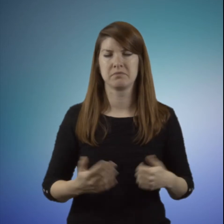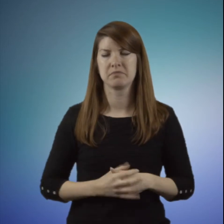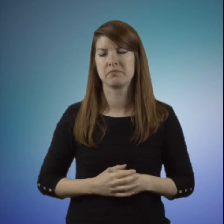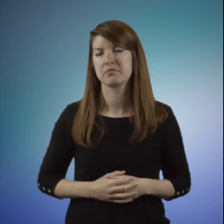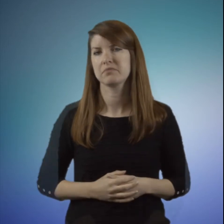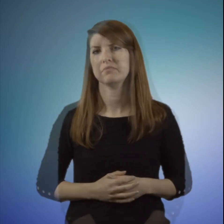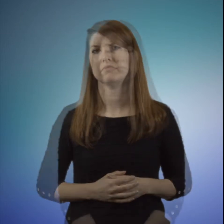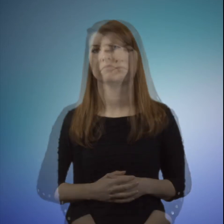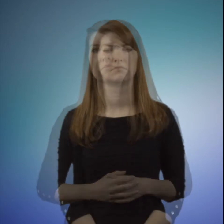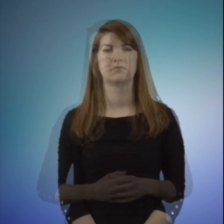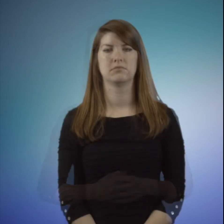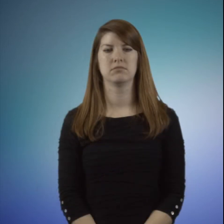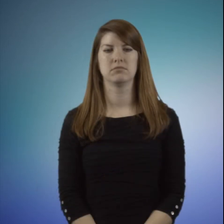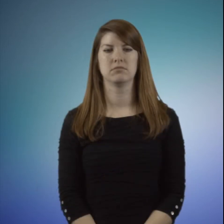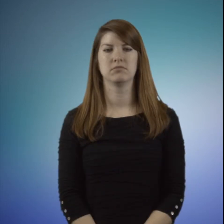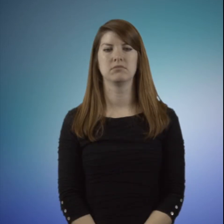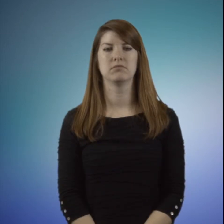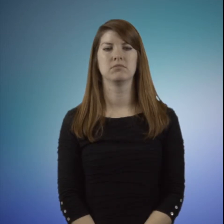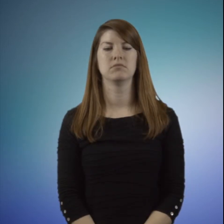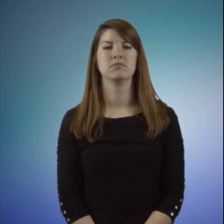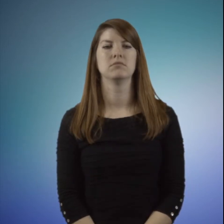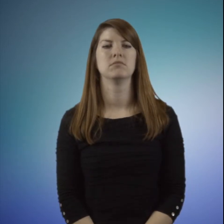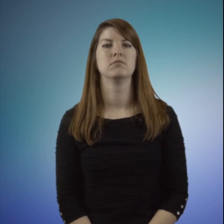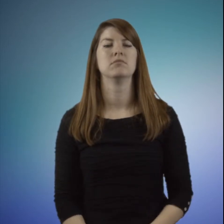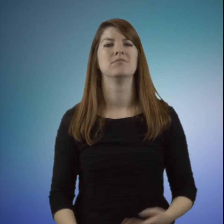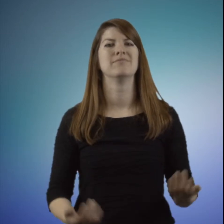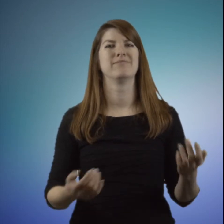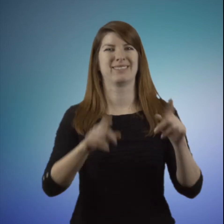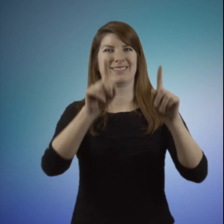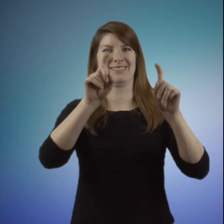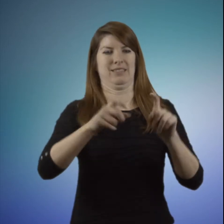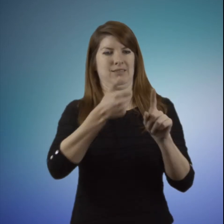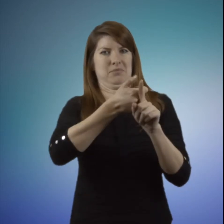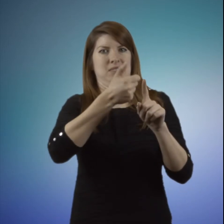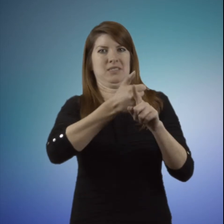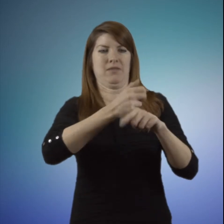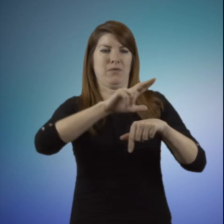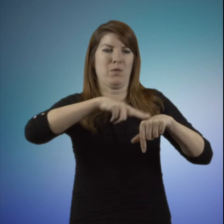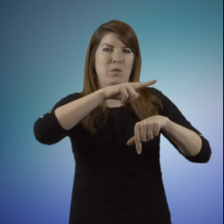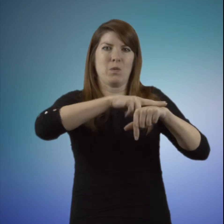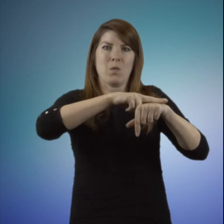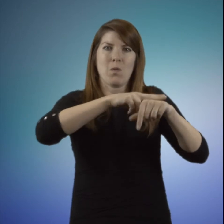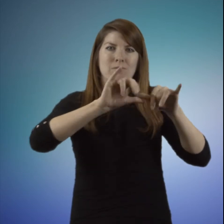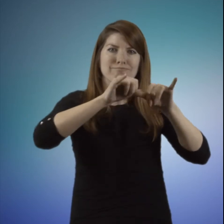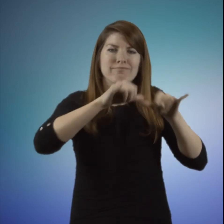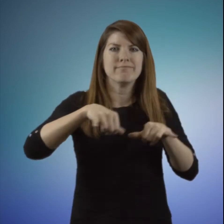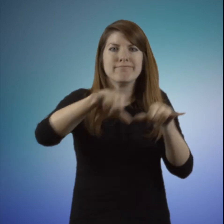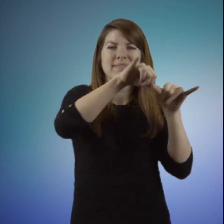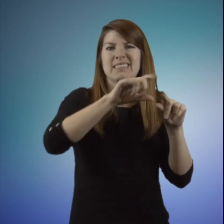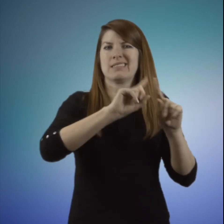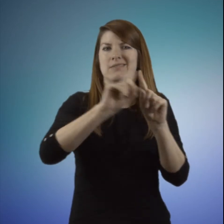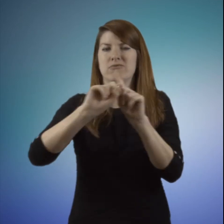Then tests are normed differently. There's norm reference tests, which is more like a bell curve, where you're going